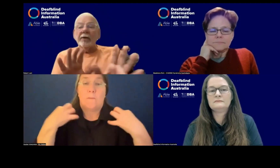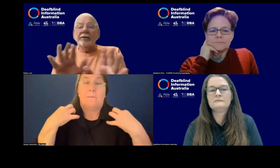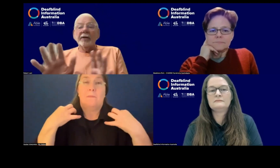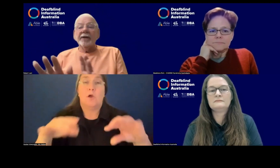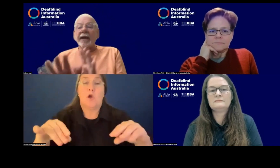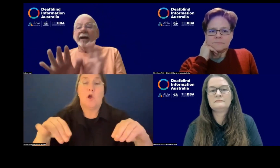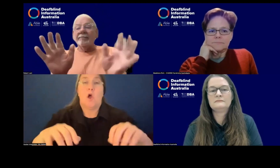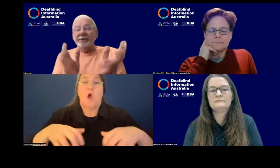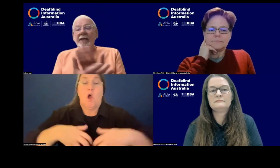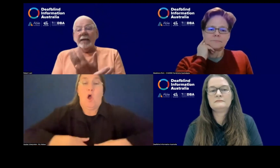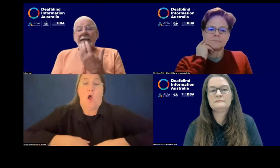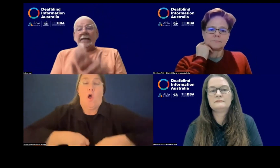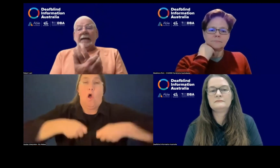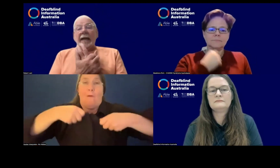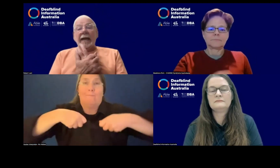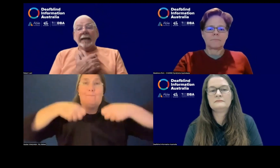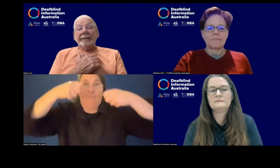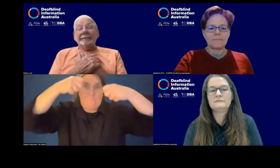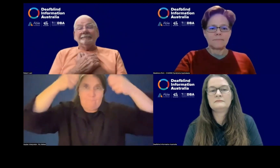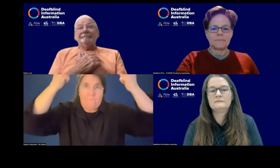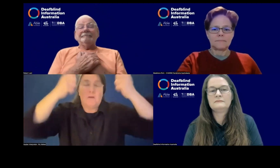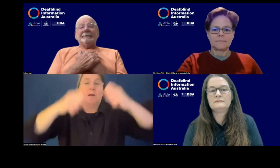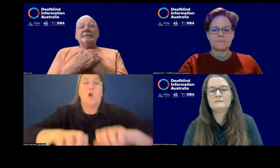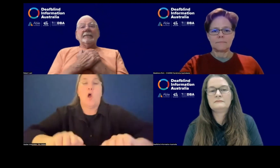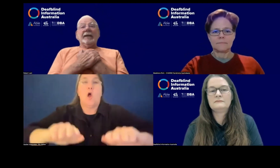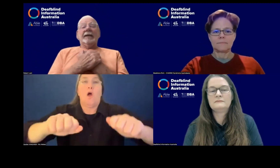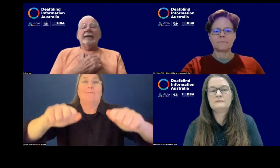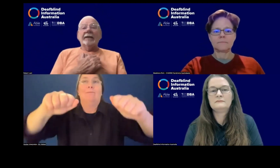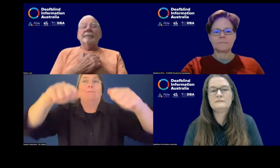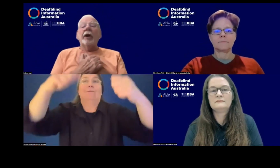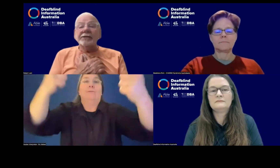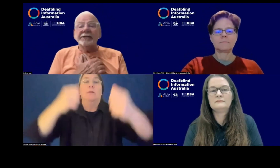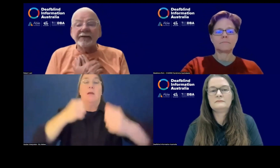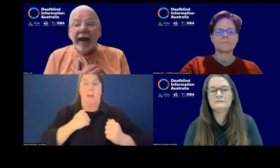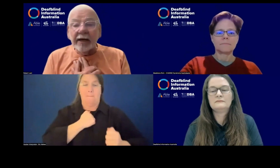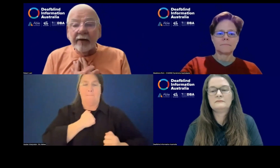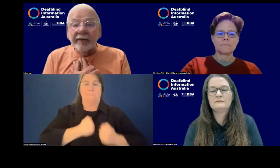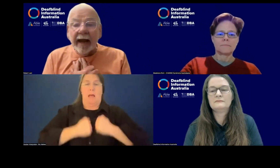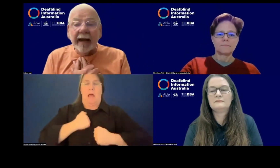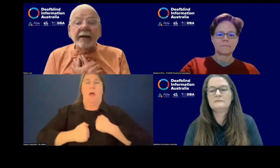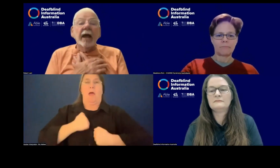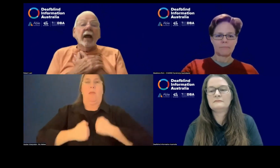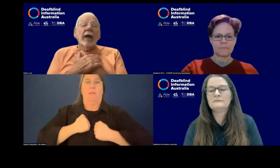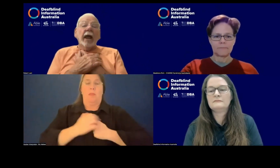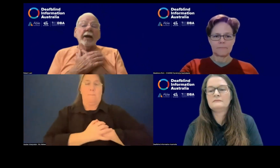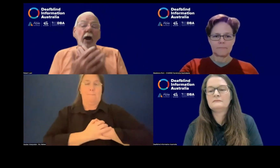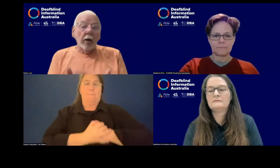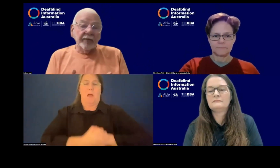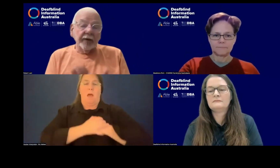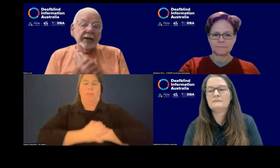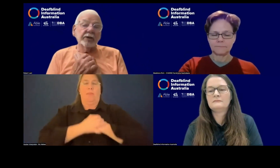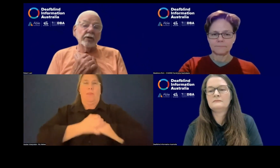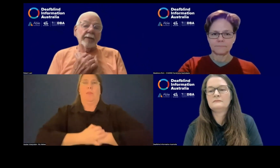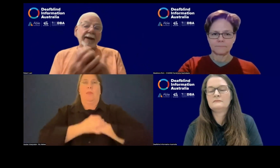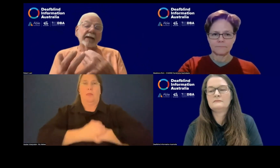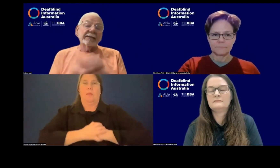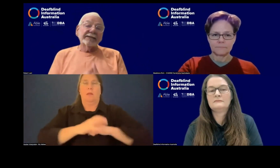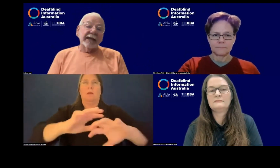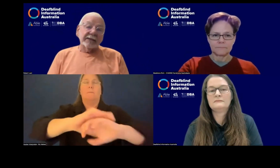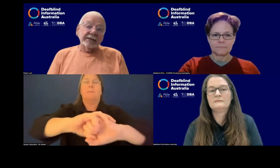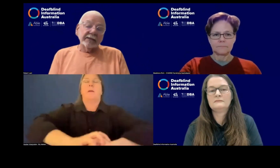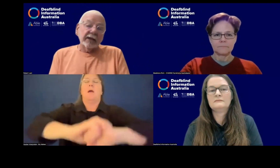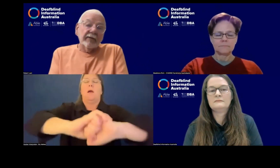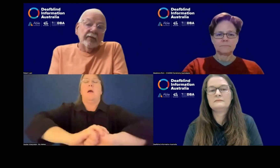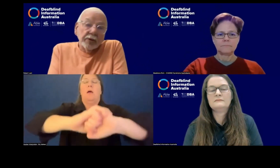So it becomes a process of hand over hand. Hopefully that you are making sense of what